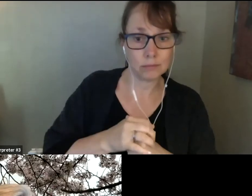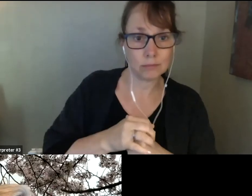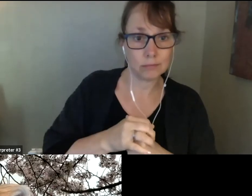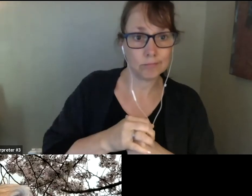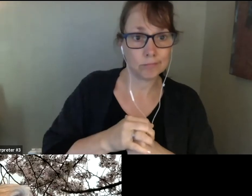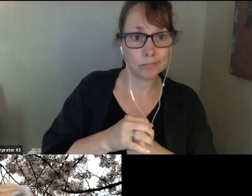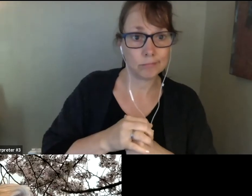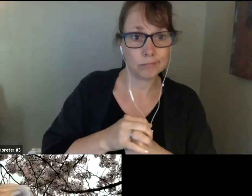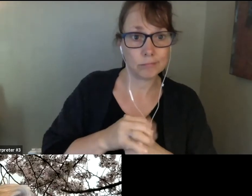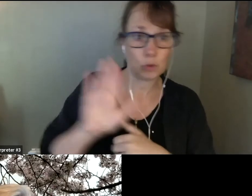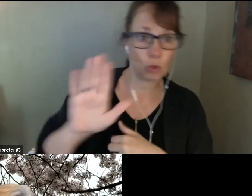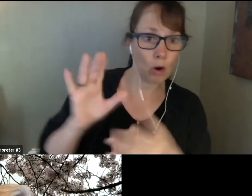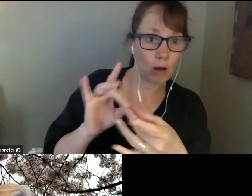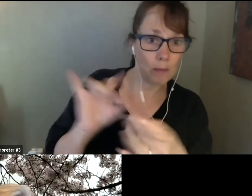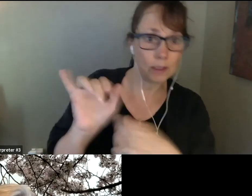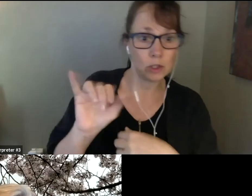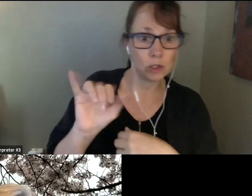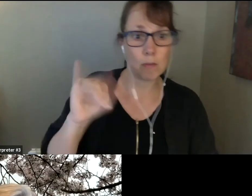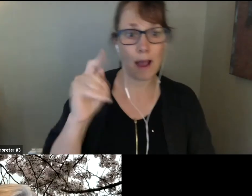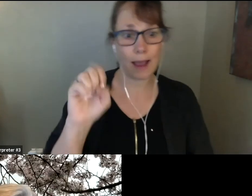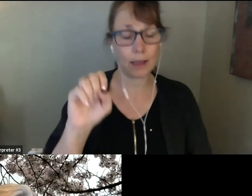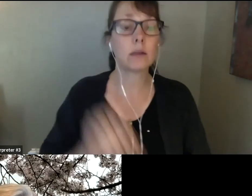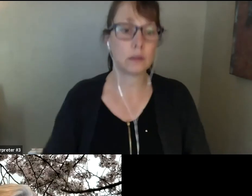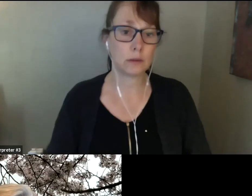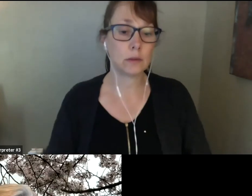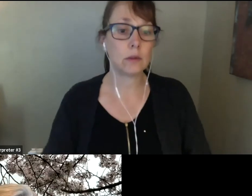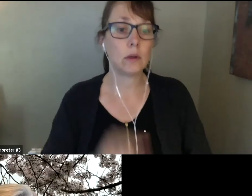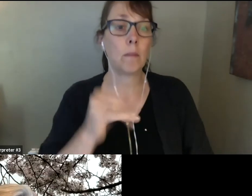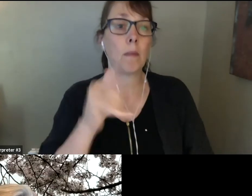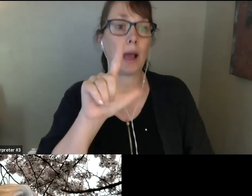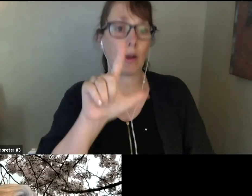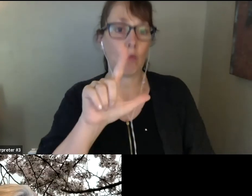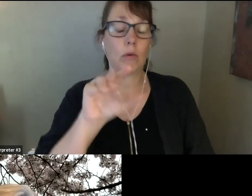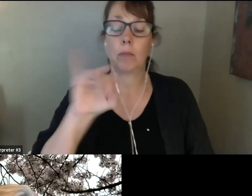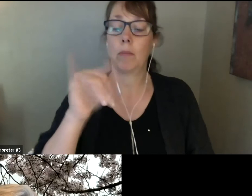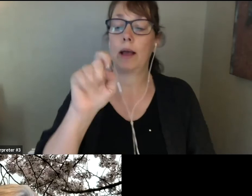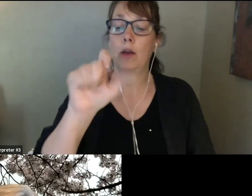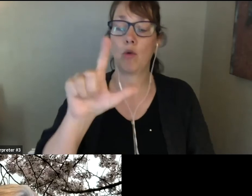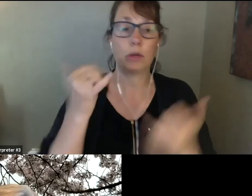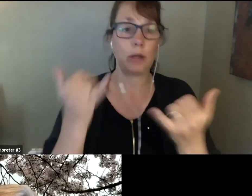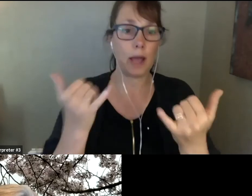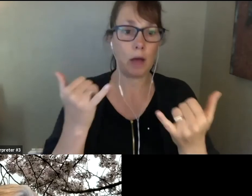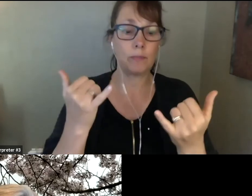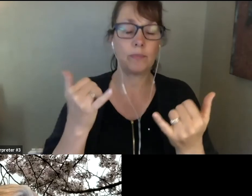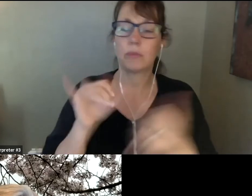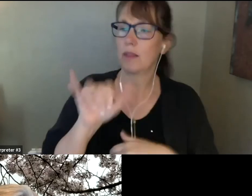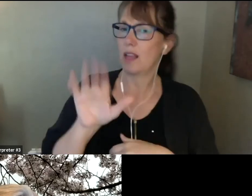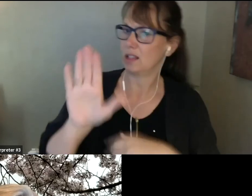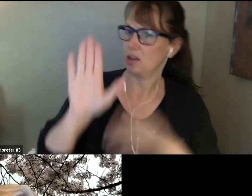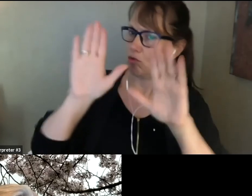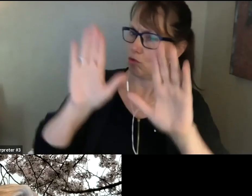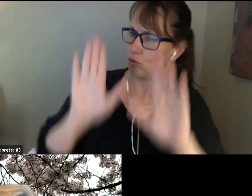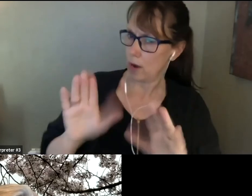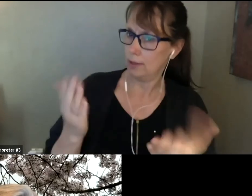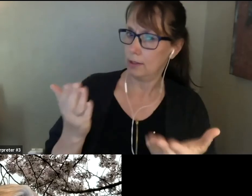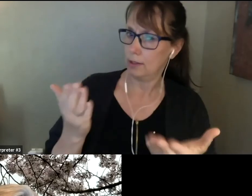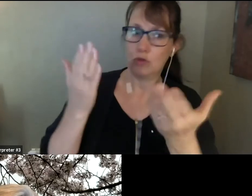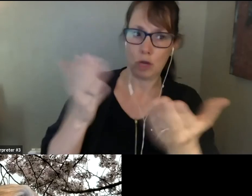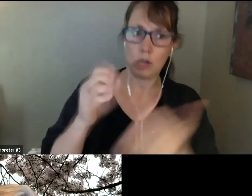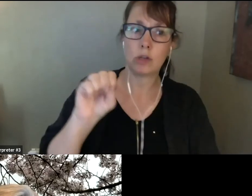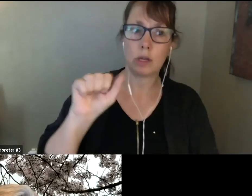Yes, I think this is a really great suggestion, Sangeeta, that we take a deeper